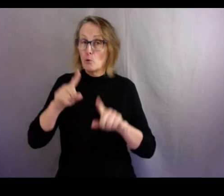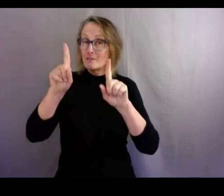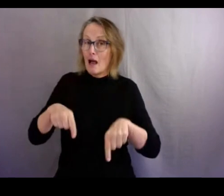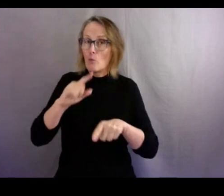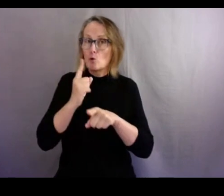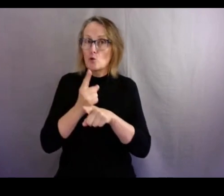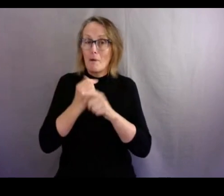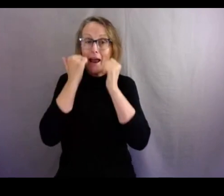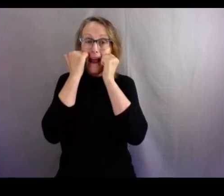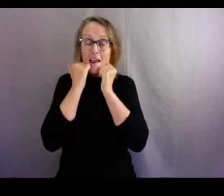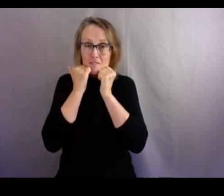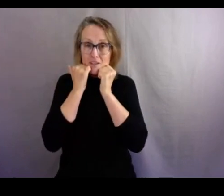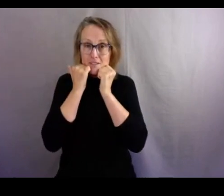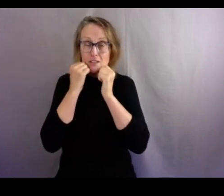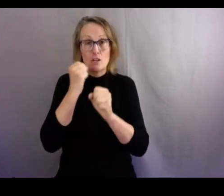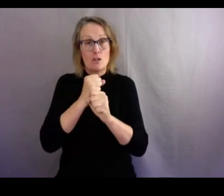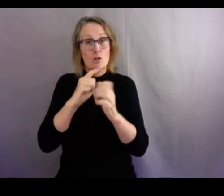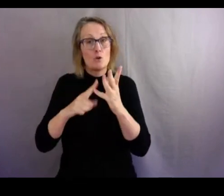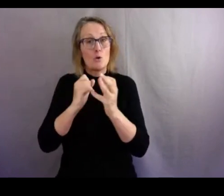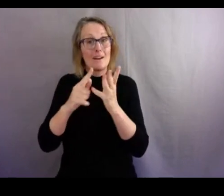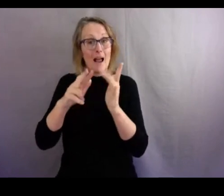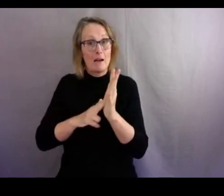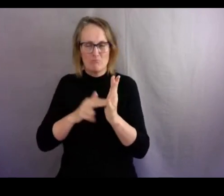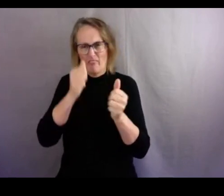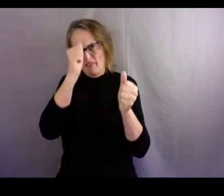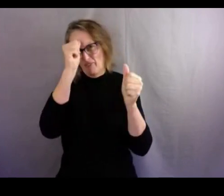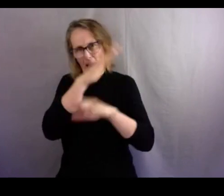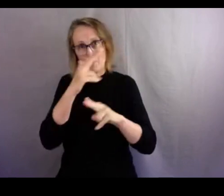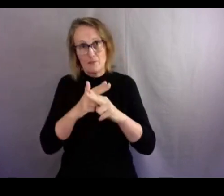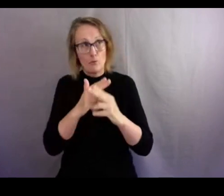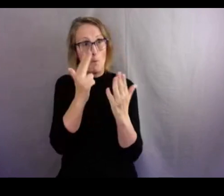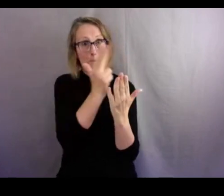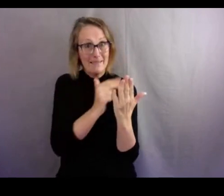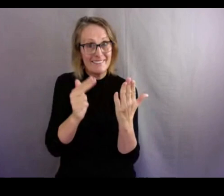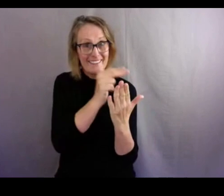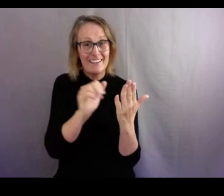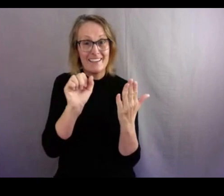Paul Gauguin is world famous for his painting, but less so for his highly developed work